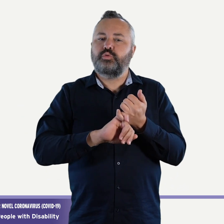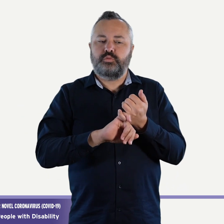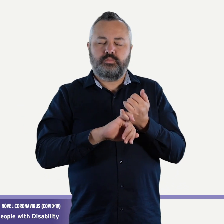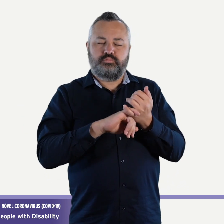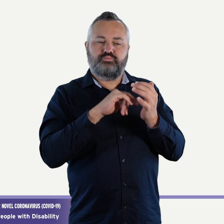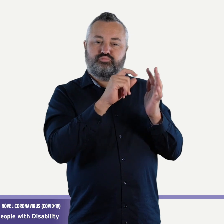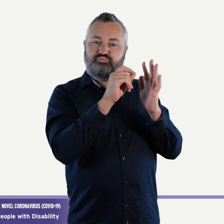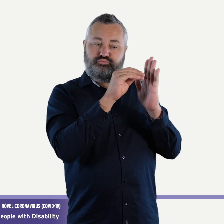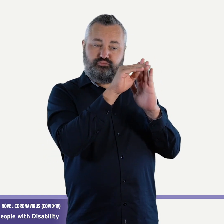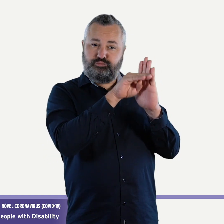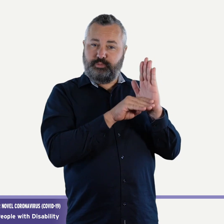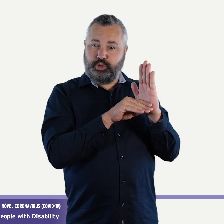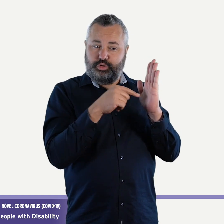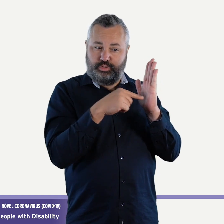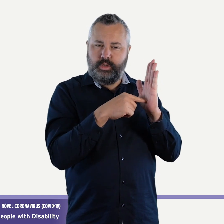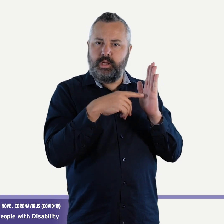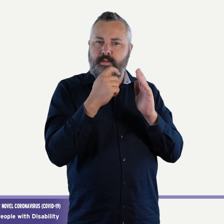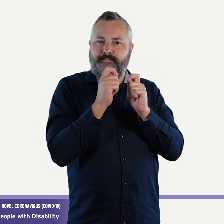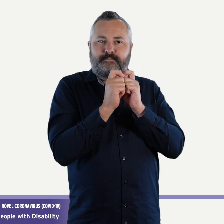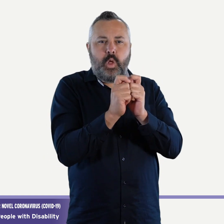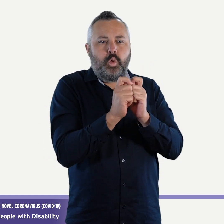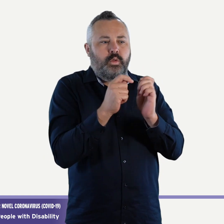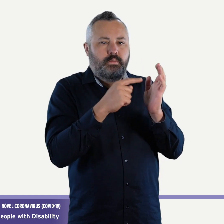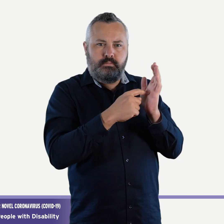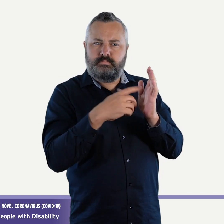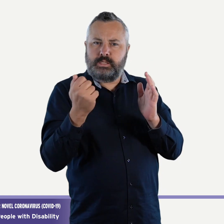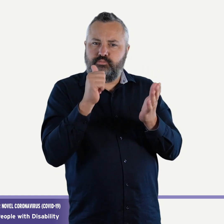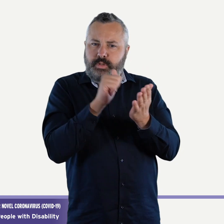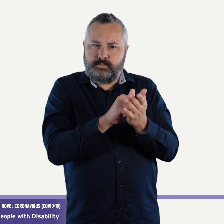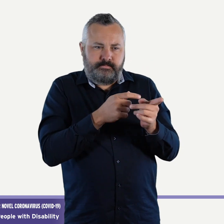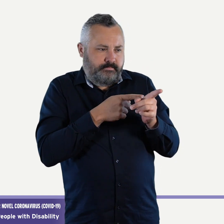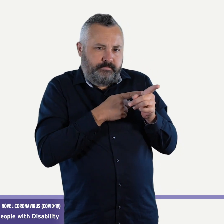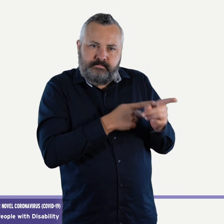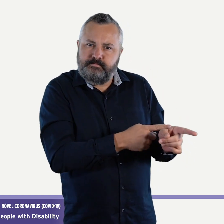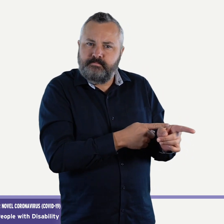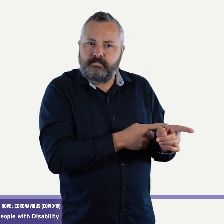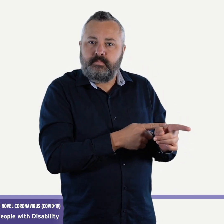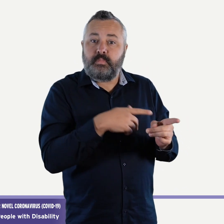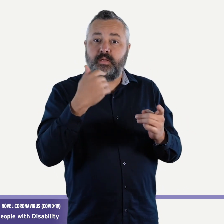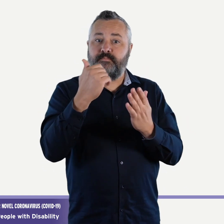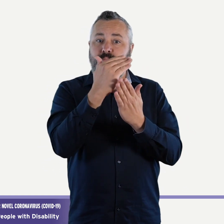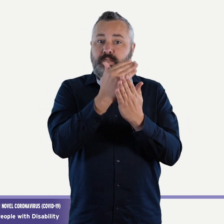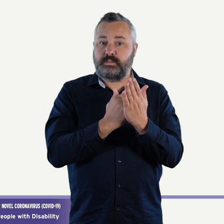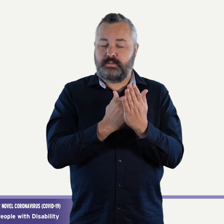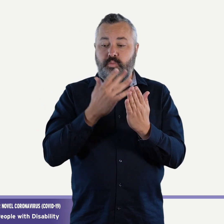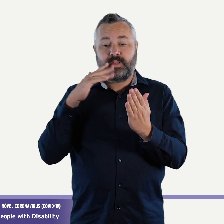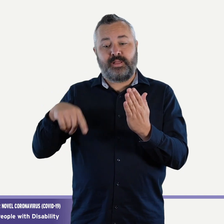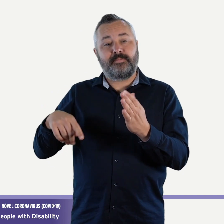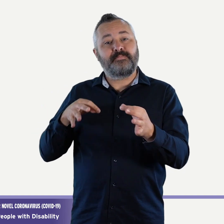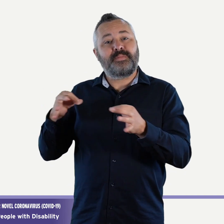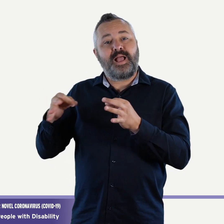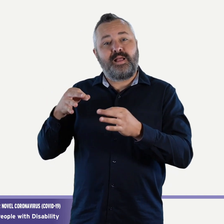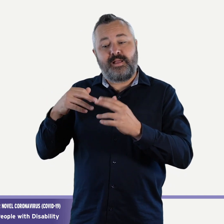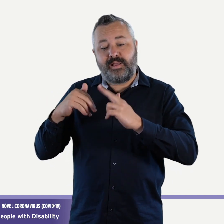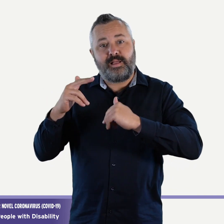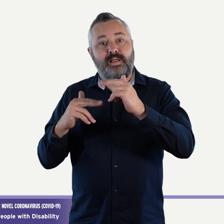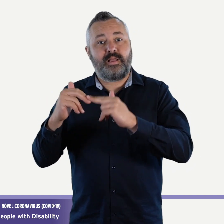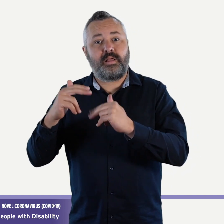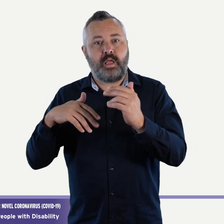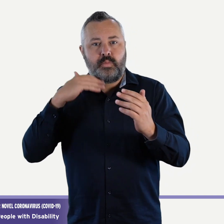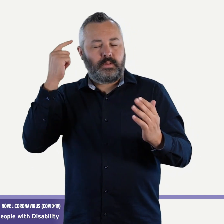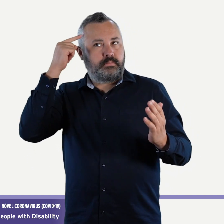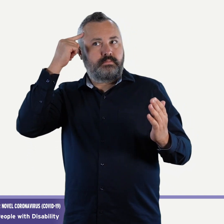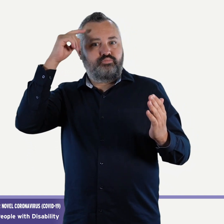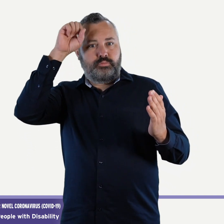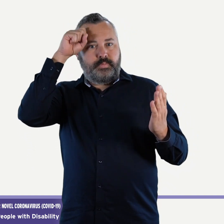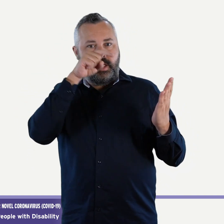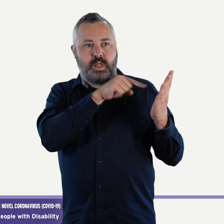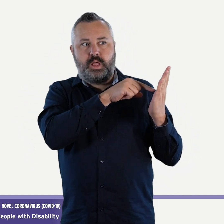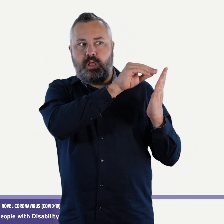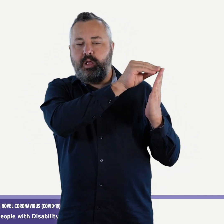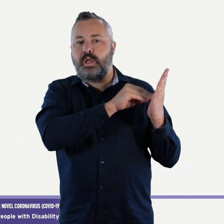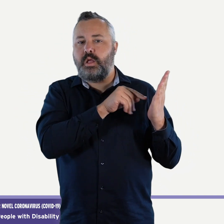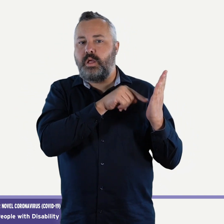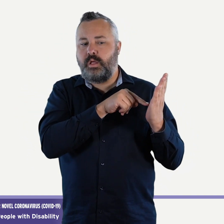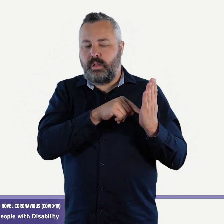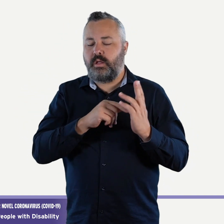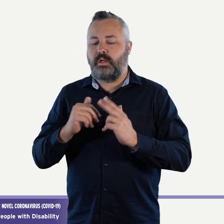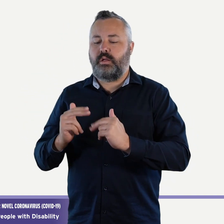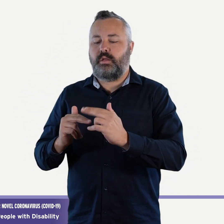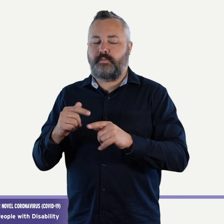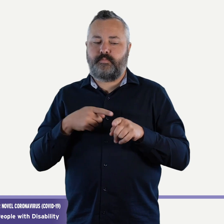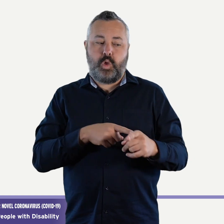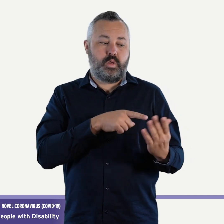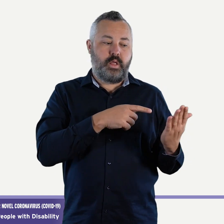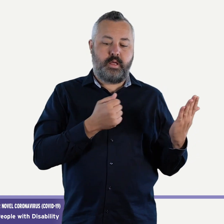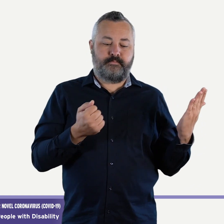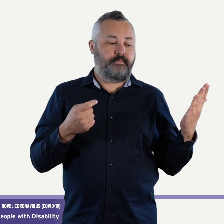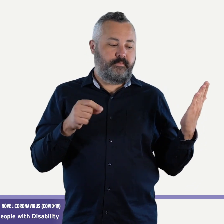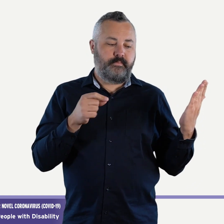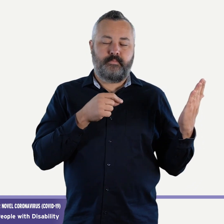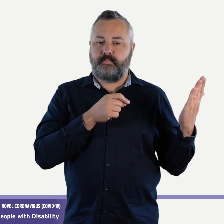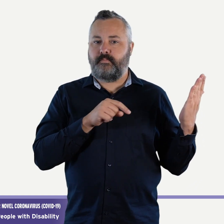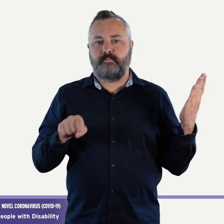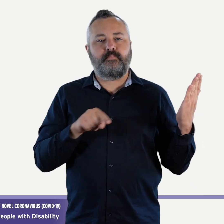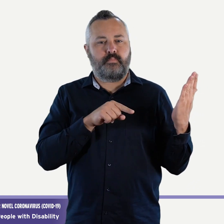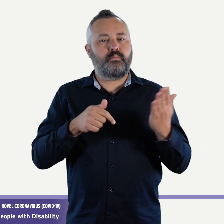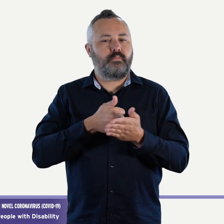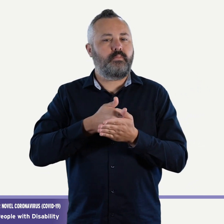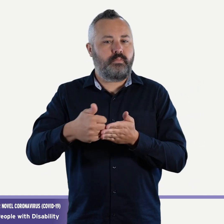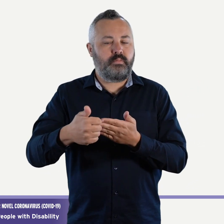The following principles underpin the Plan, from development through to implementation: